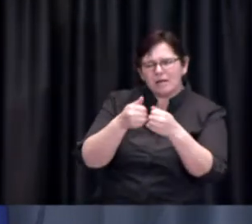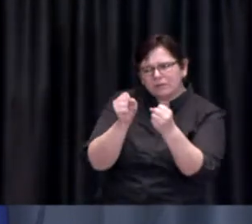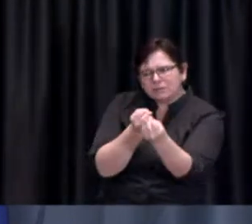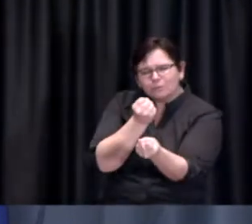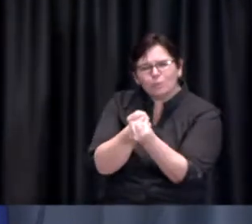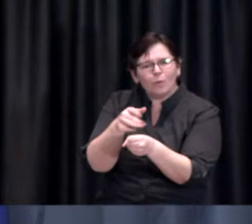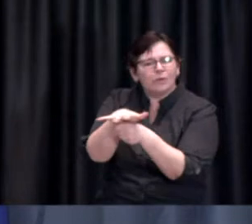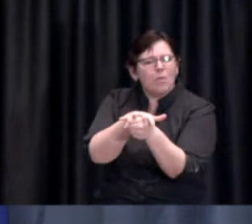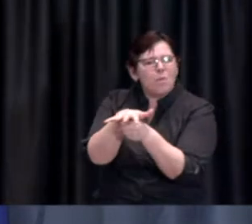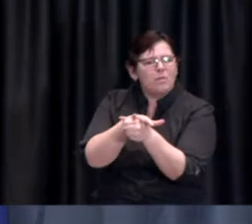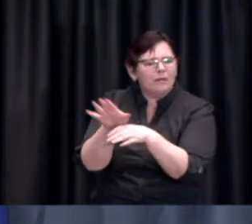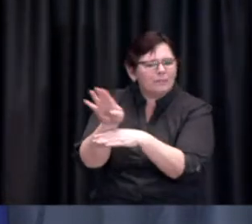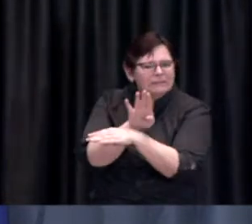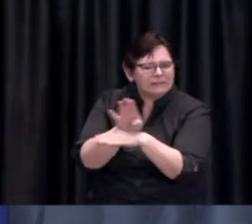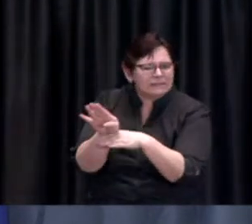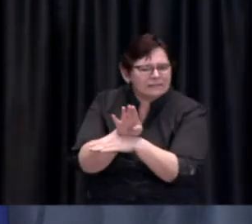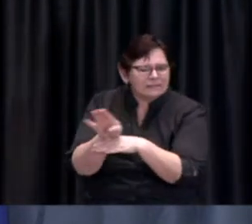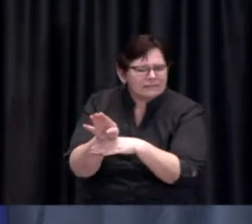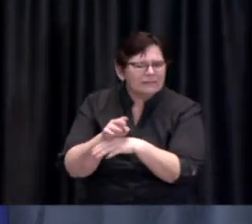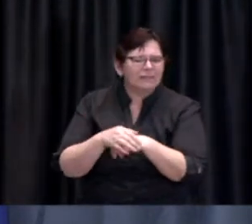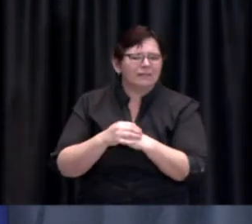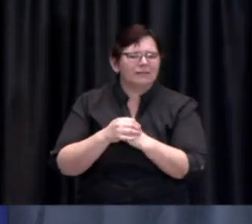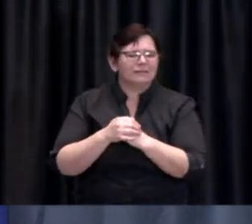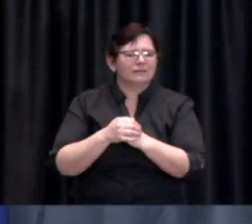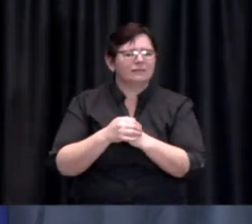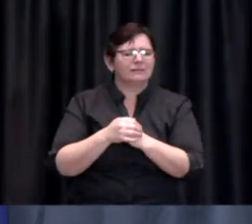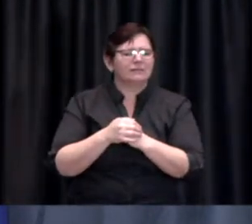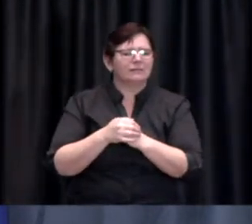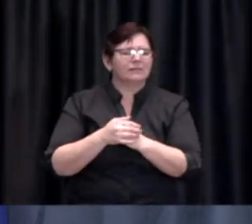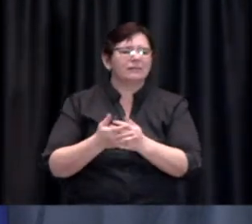and it allows them to access insurance to support impacted employees